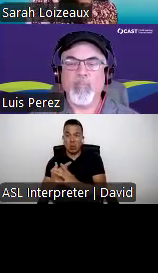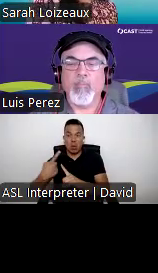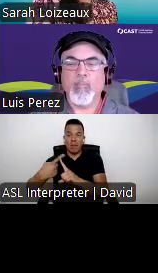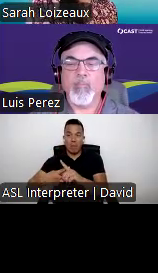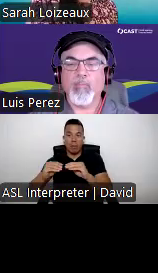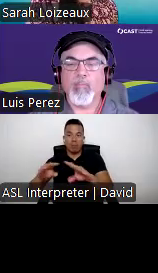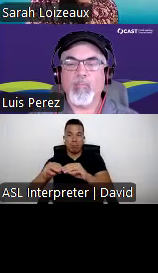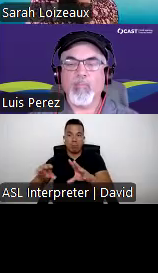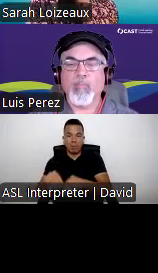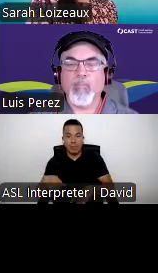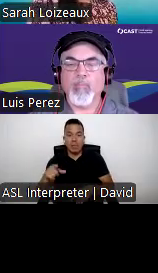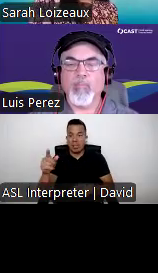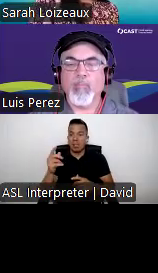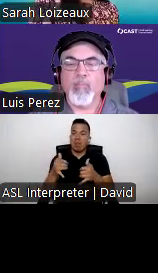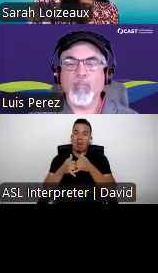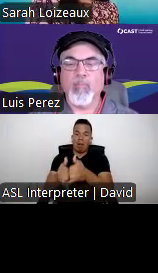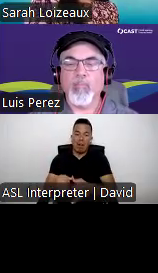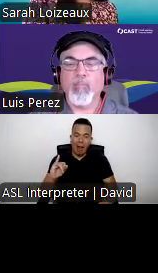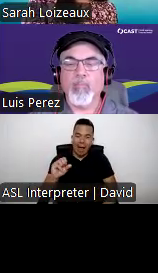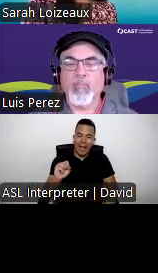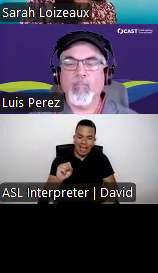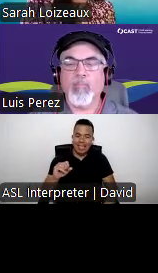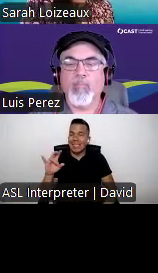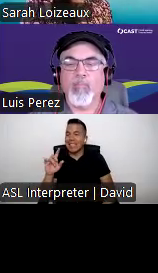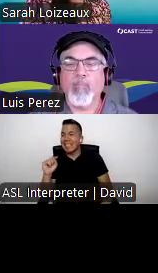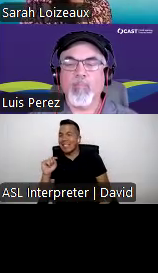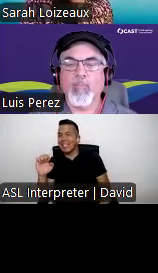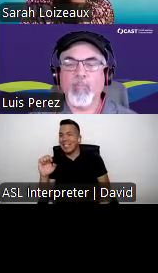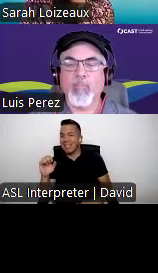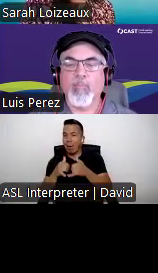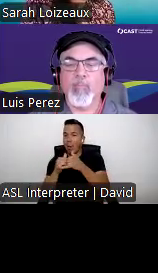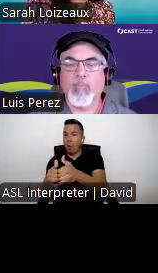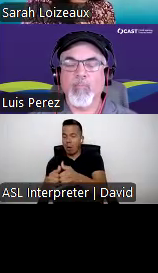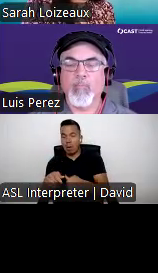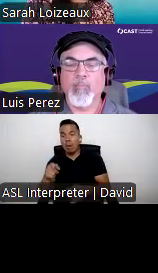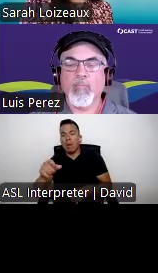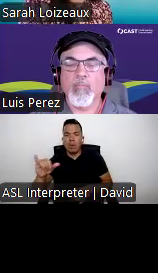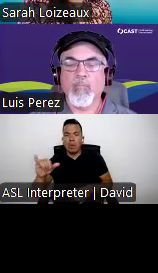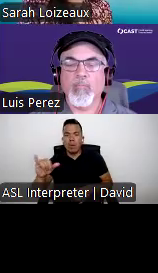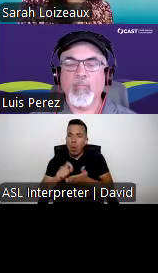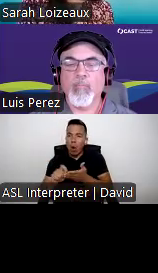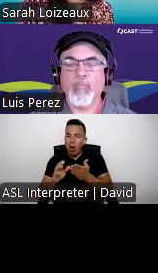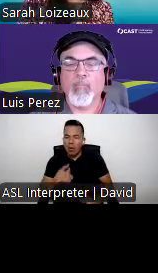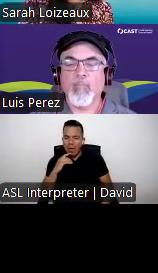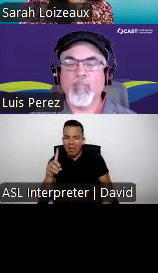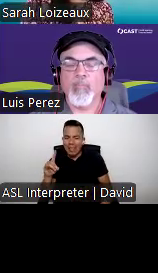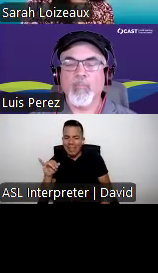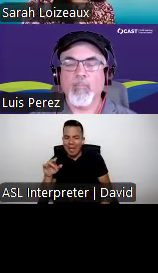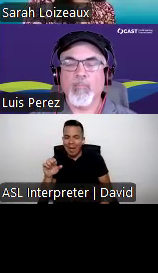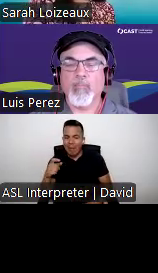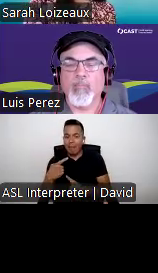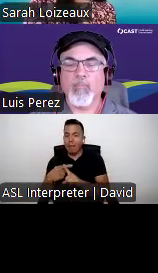ISTE Making It Happen Award, and is a coauthor of "Dive Into UDL" from the International Society